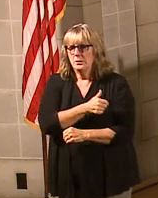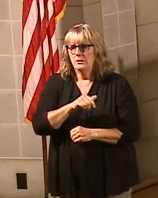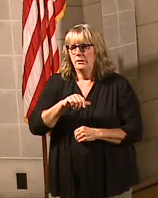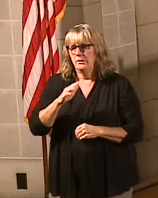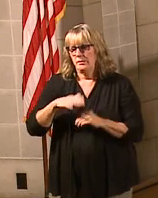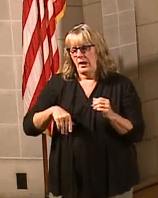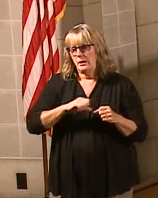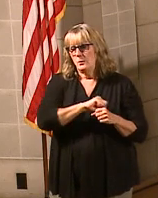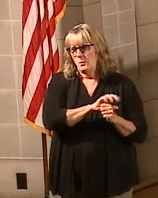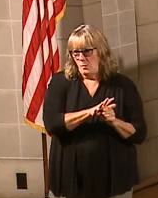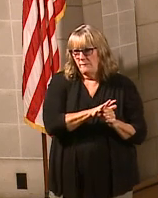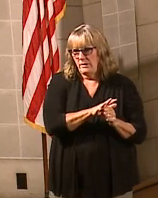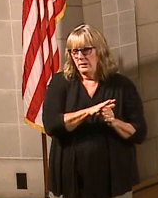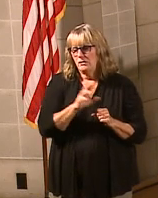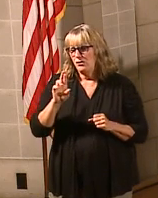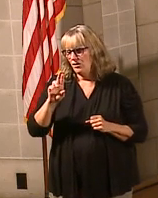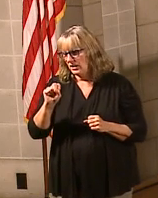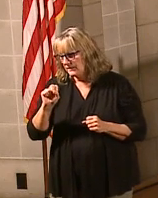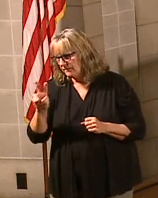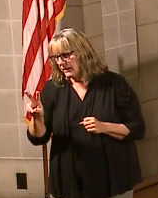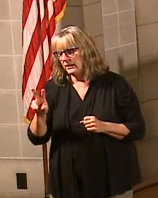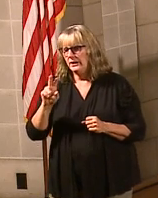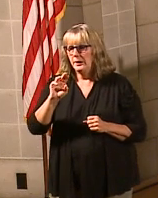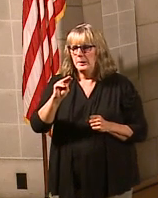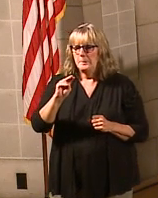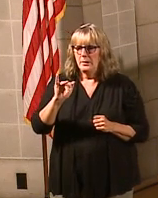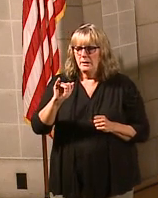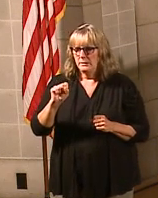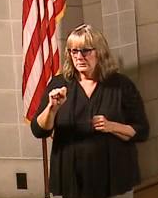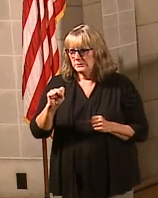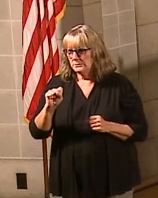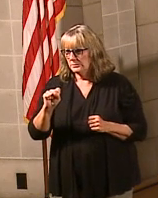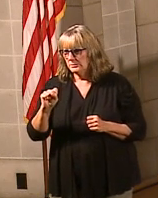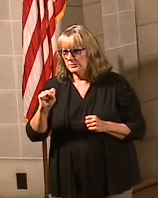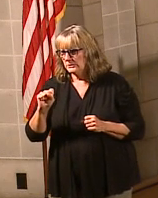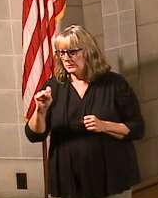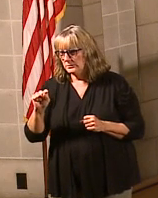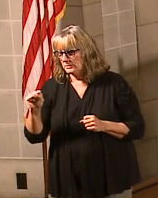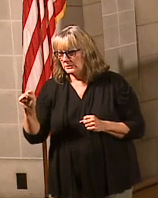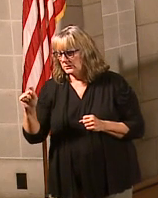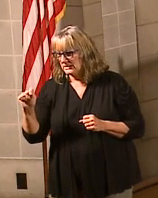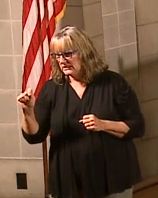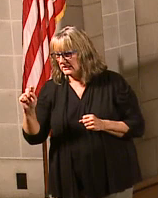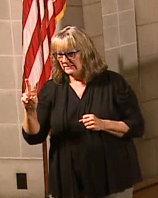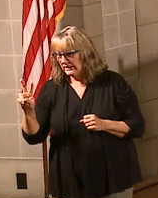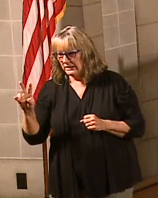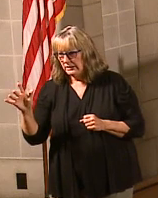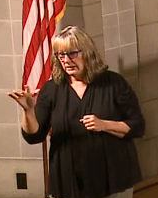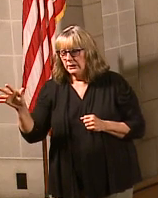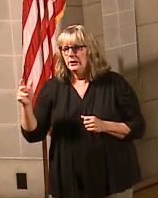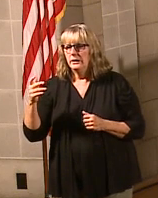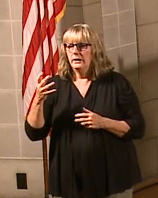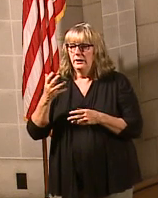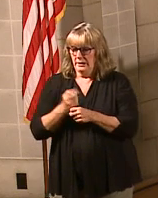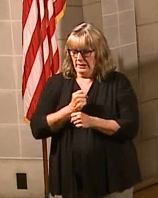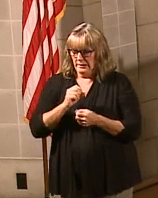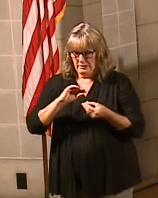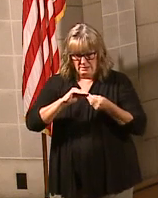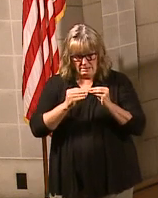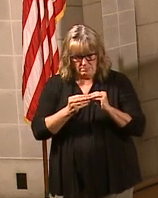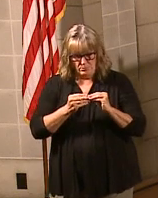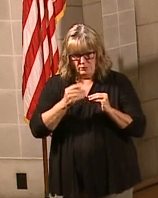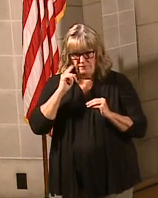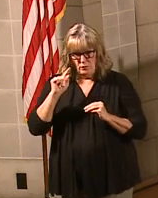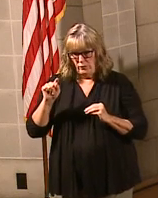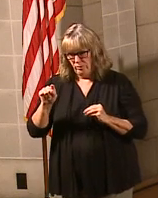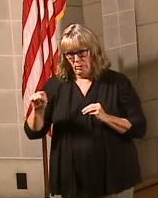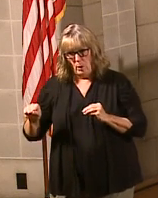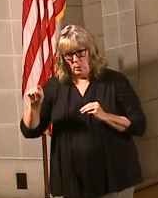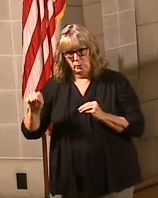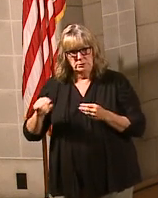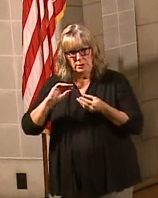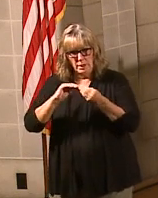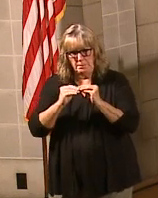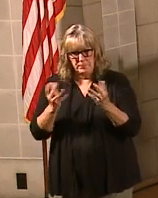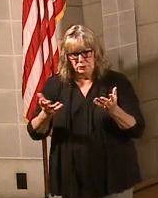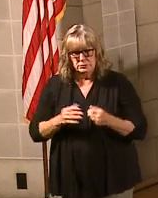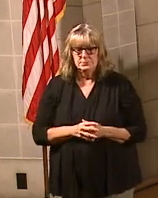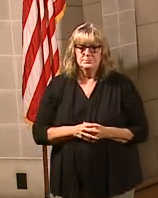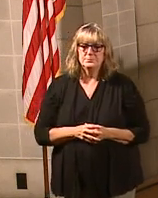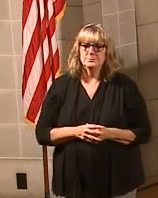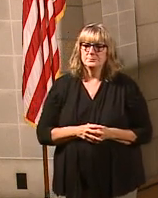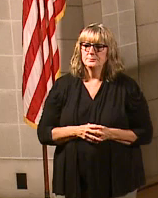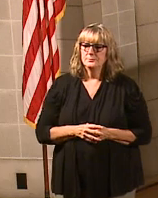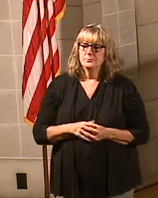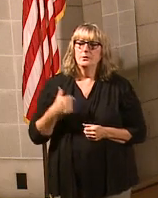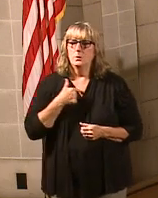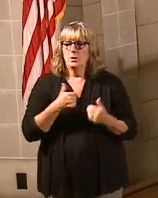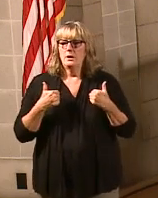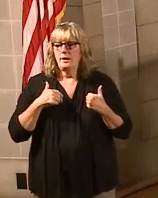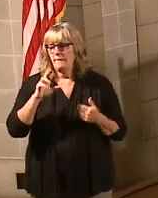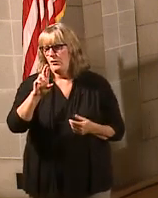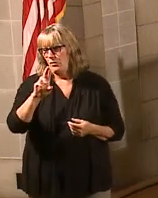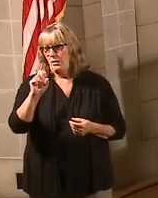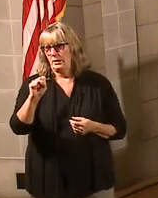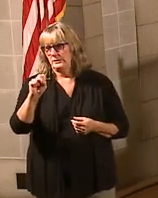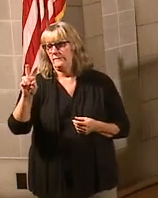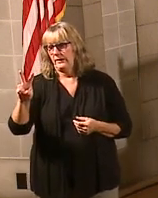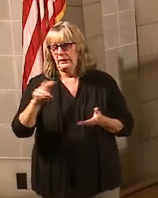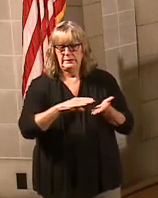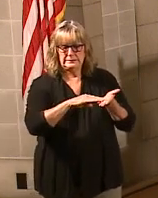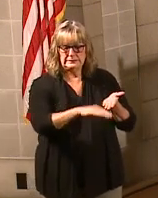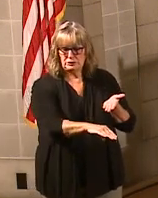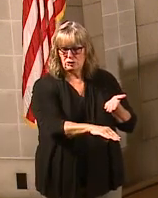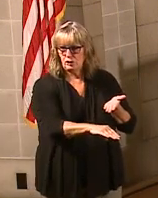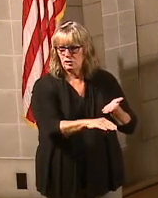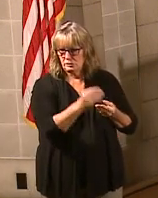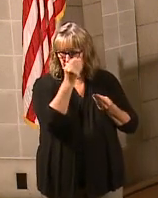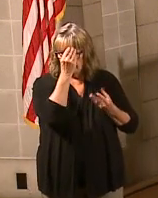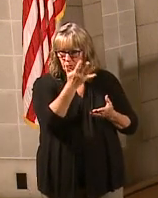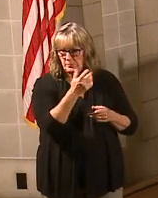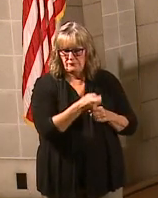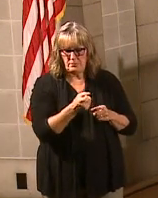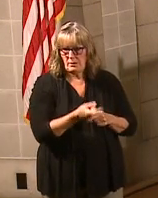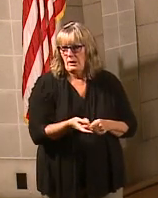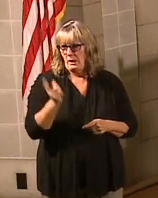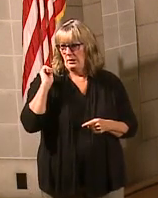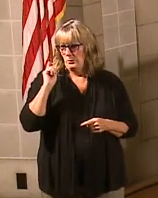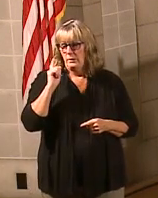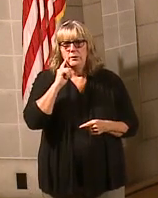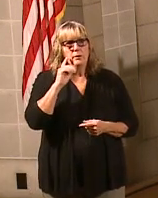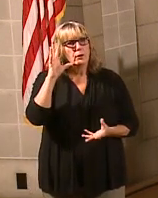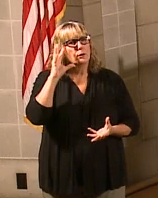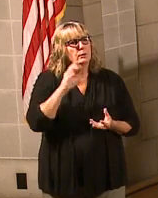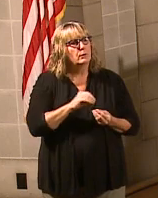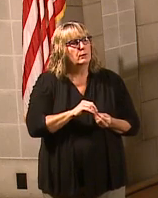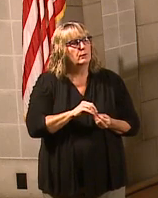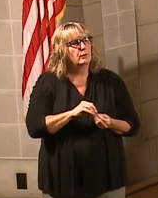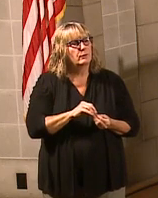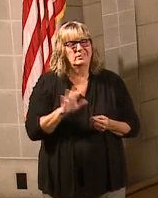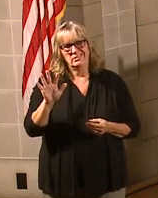YEAH?